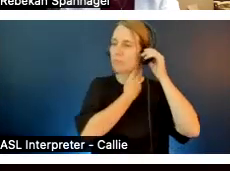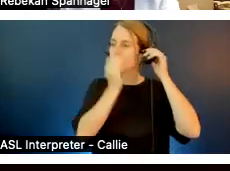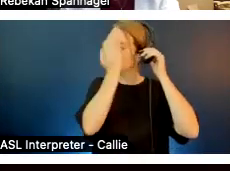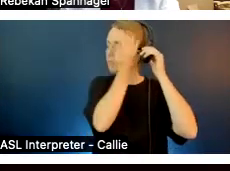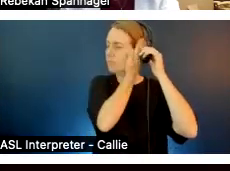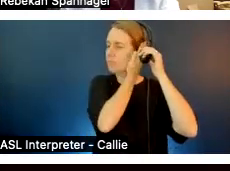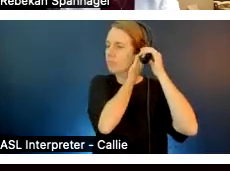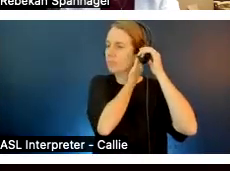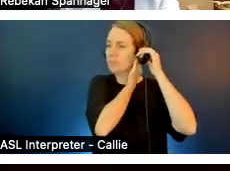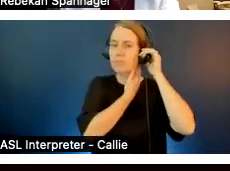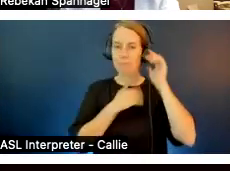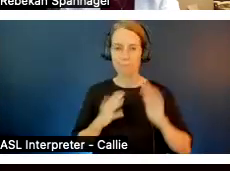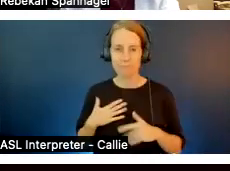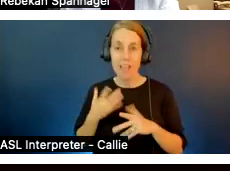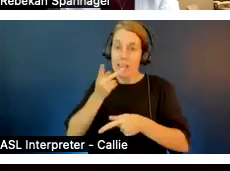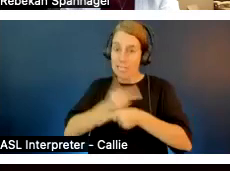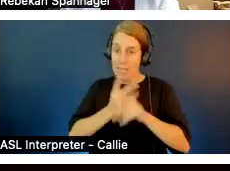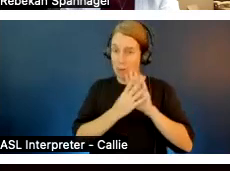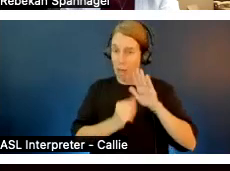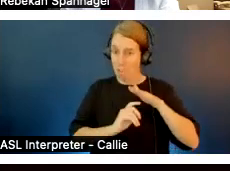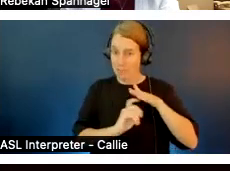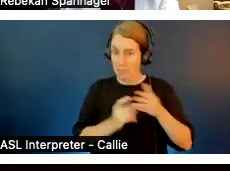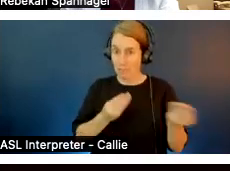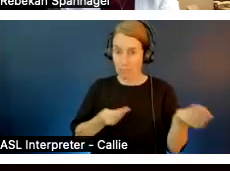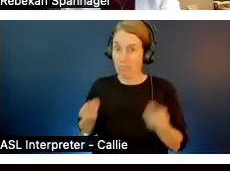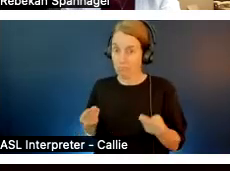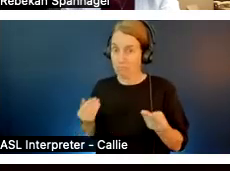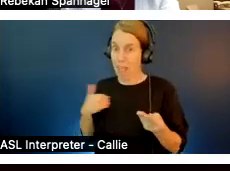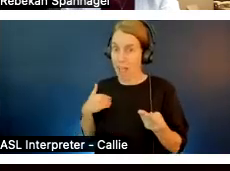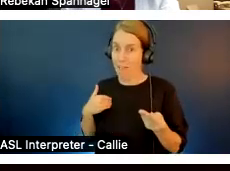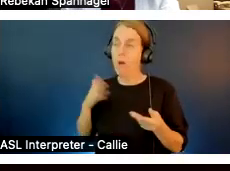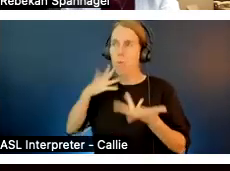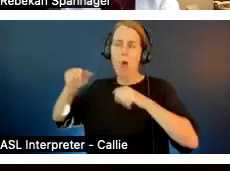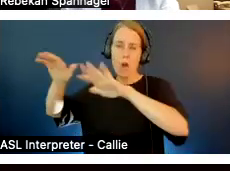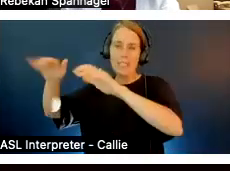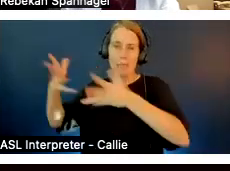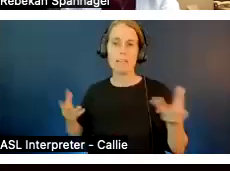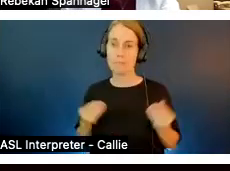you go in that day the hearing officer is going to ask the agency usually to state their position